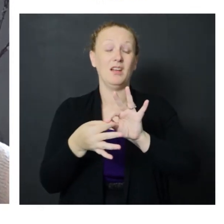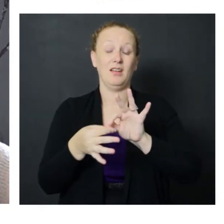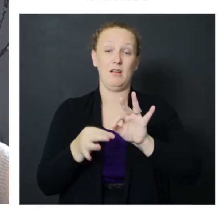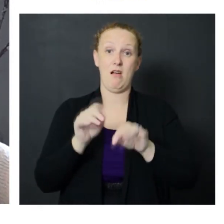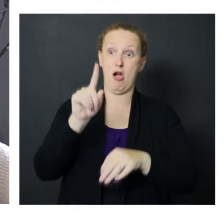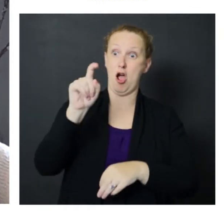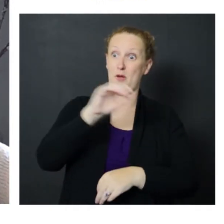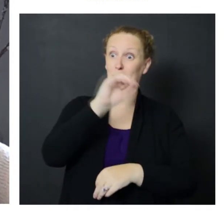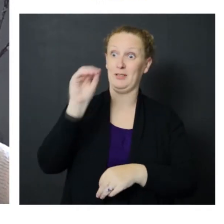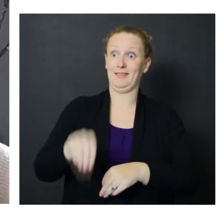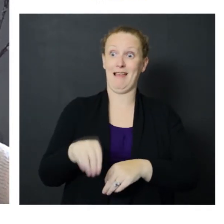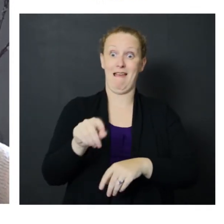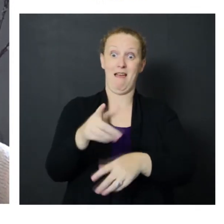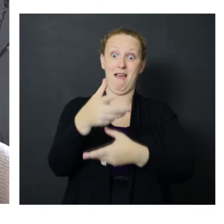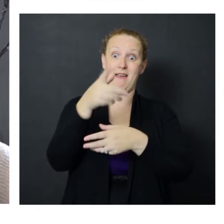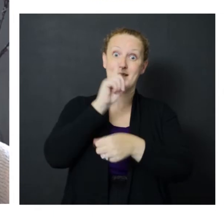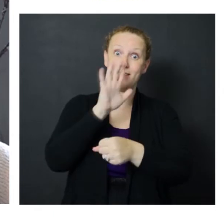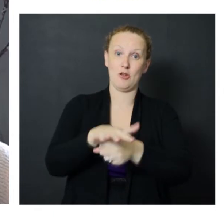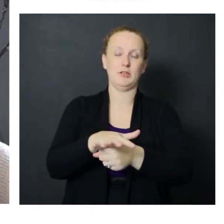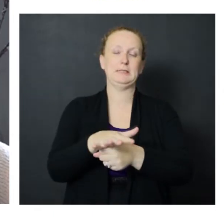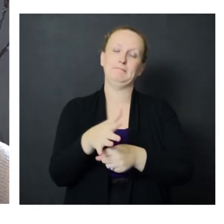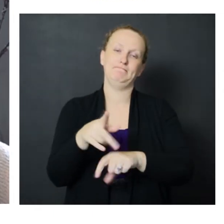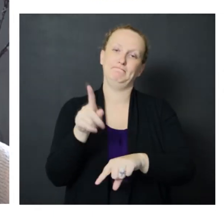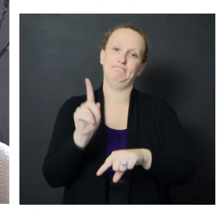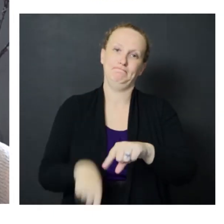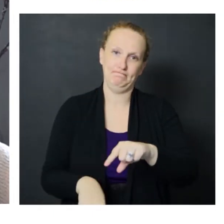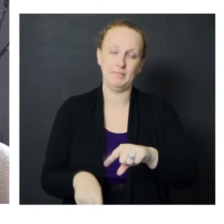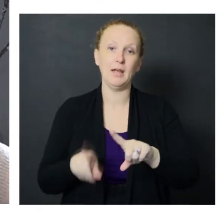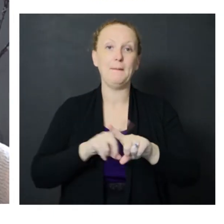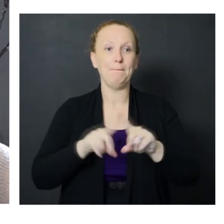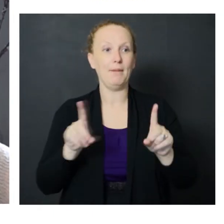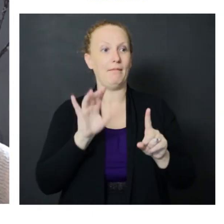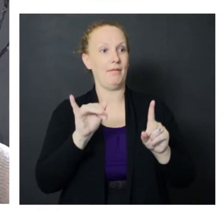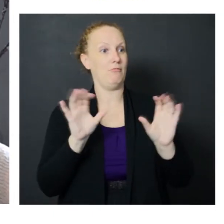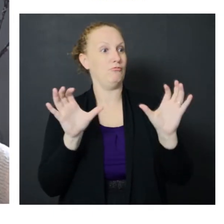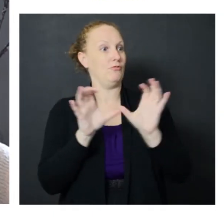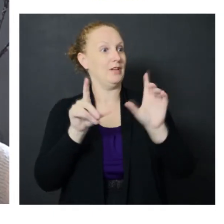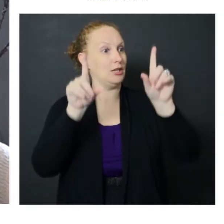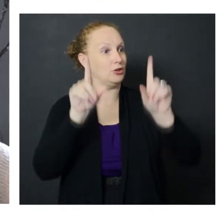But this certification shows that inter, interpreter understands